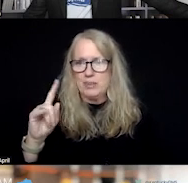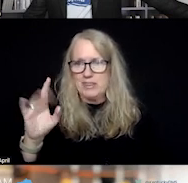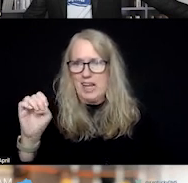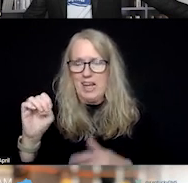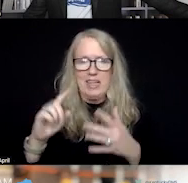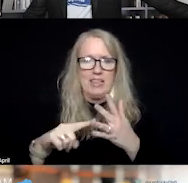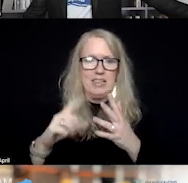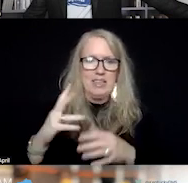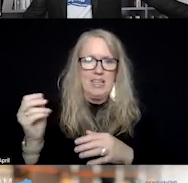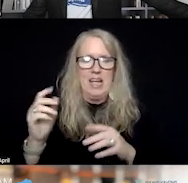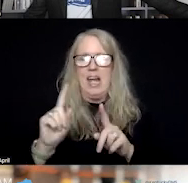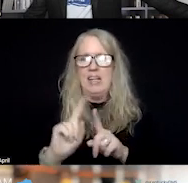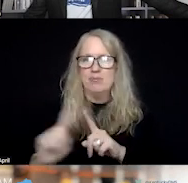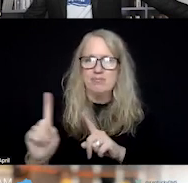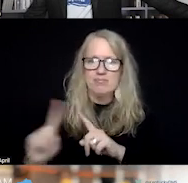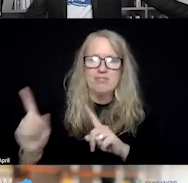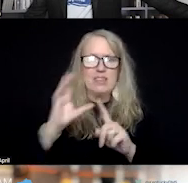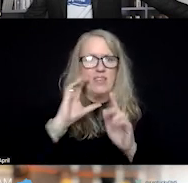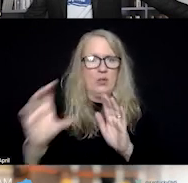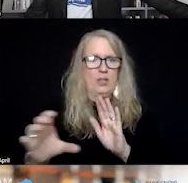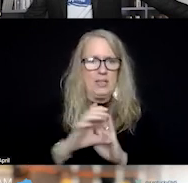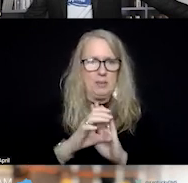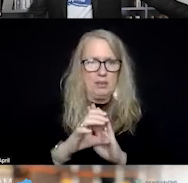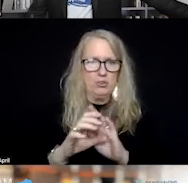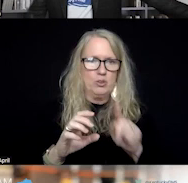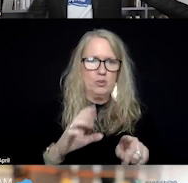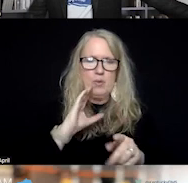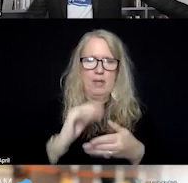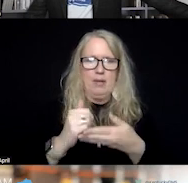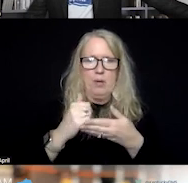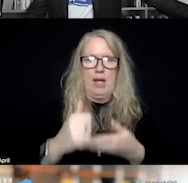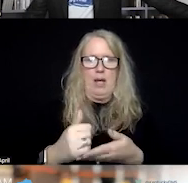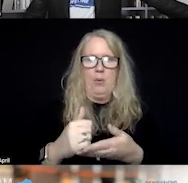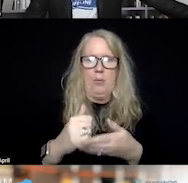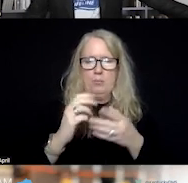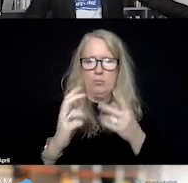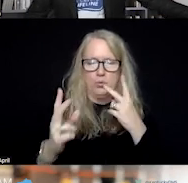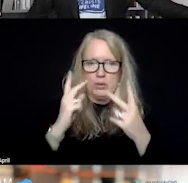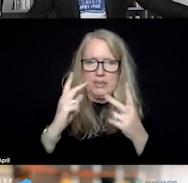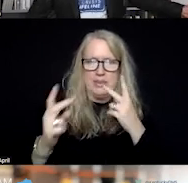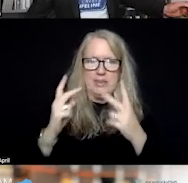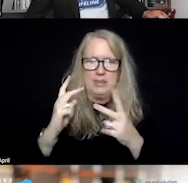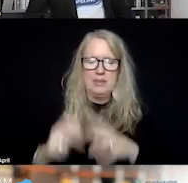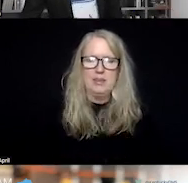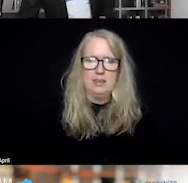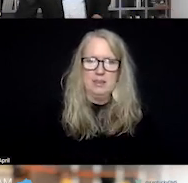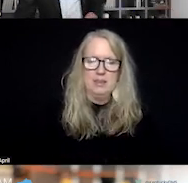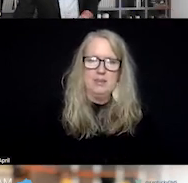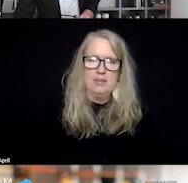A NUMBER OF OTHER IMAGES THERE THAT HELP YOU SEE THAT THIS IS